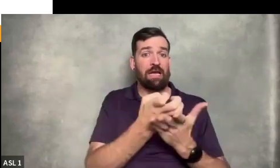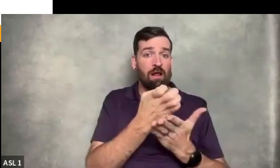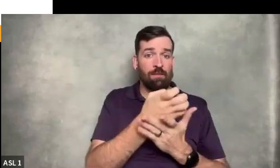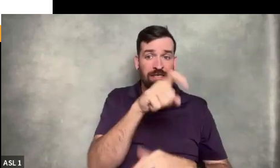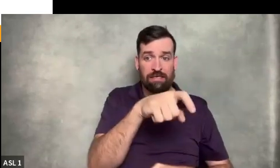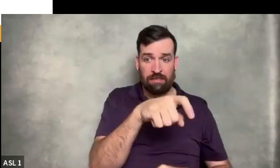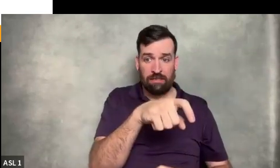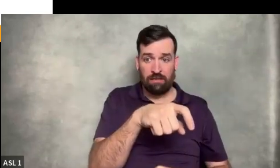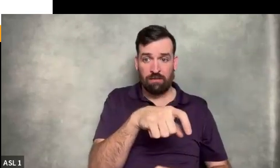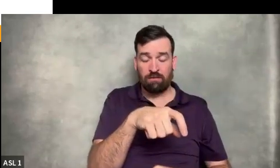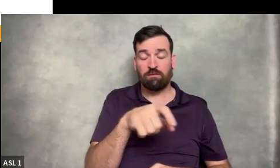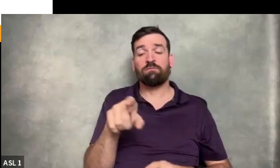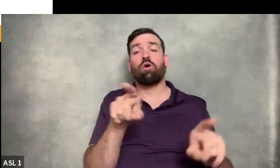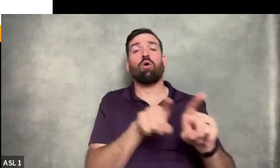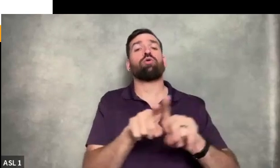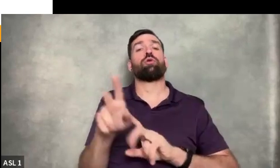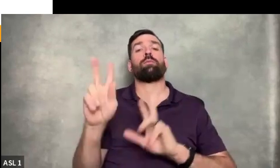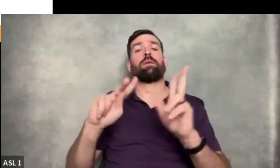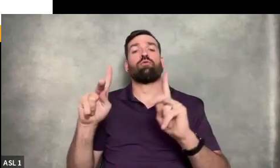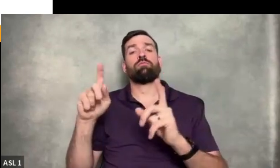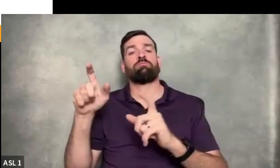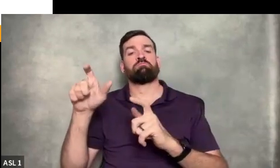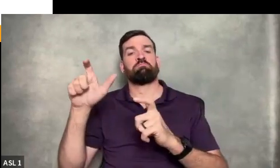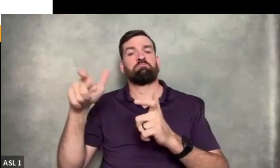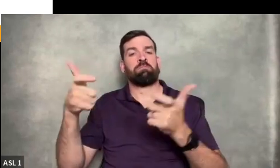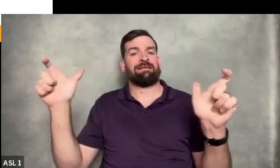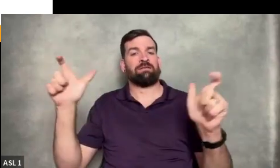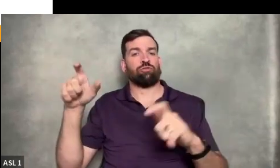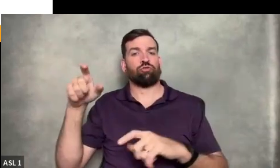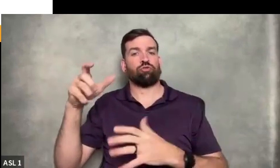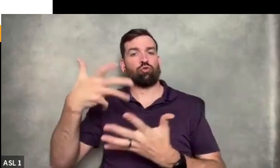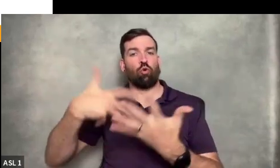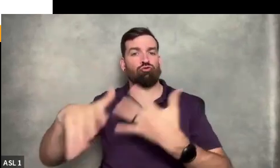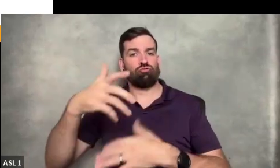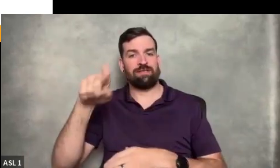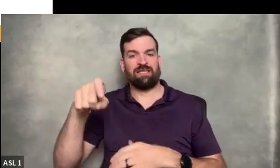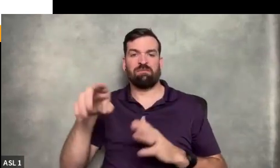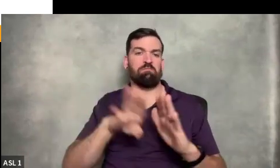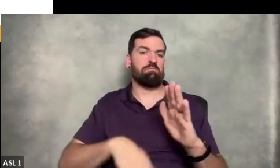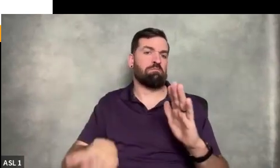and on those who have the greatest social need are basic tenets of the Act. These are